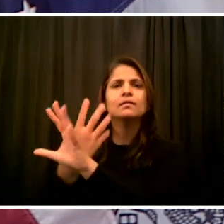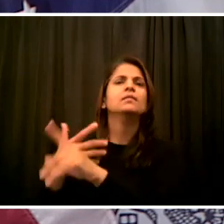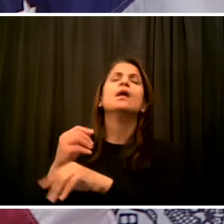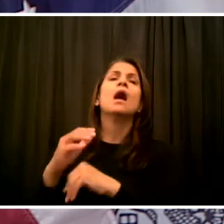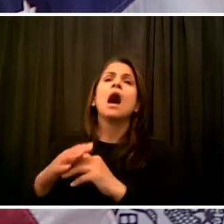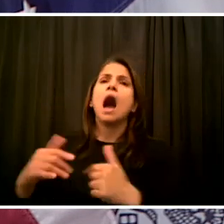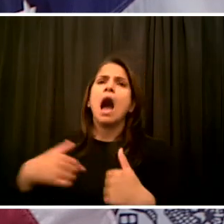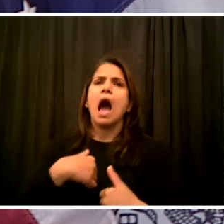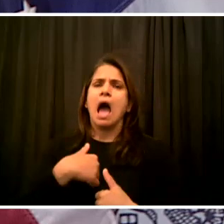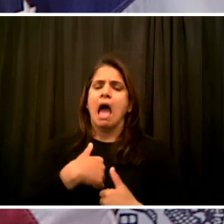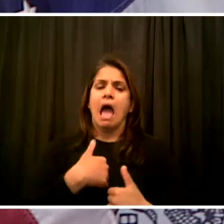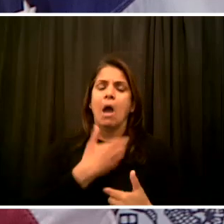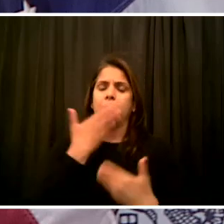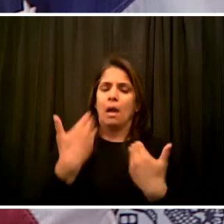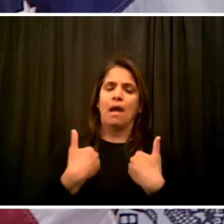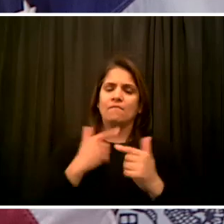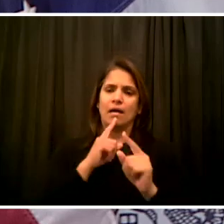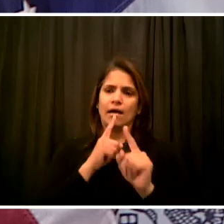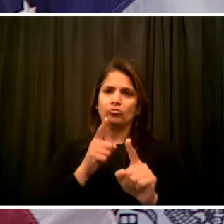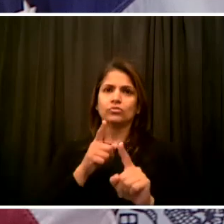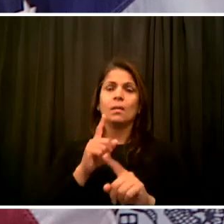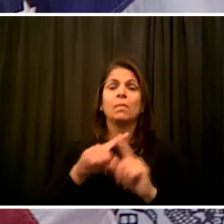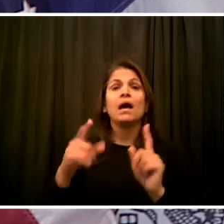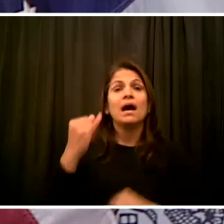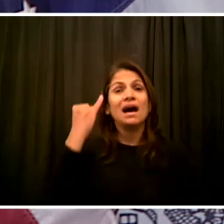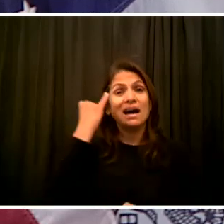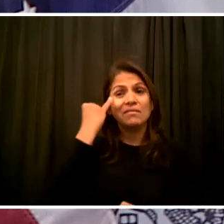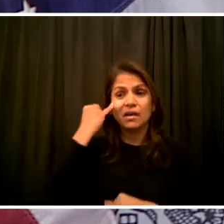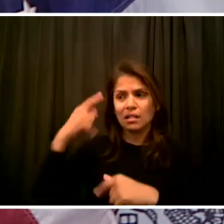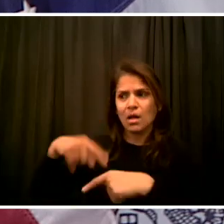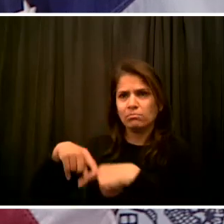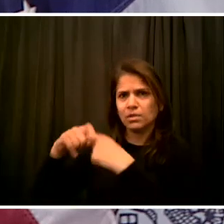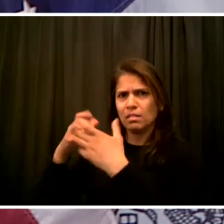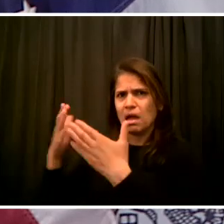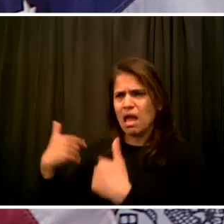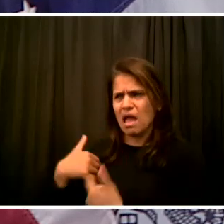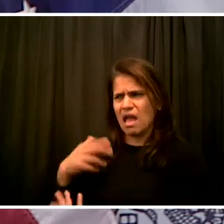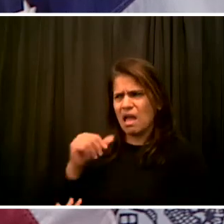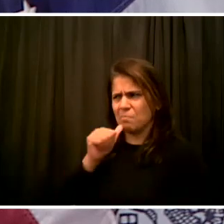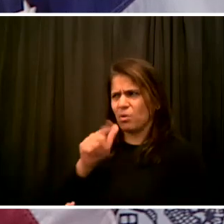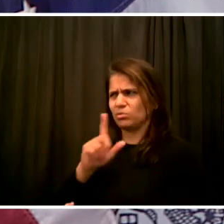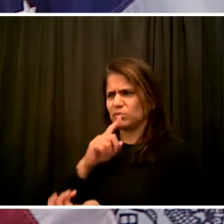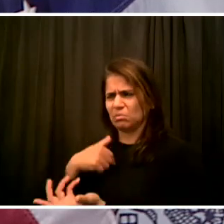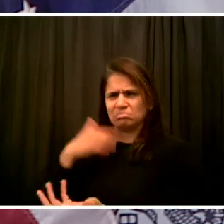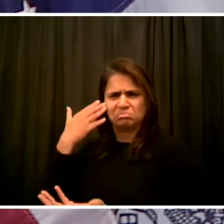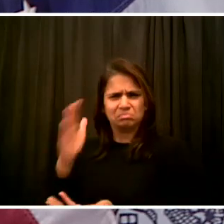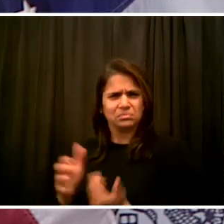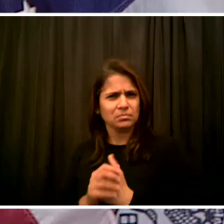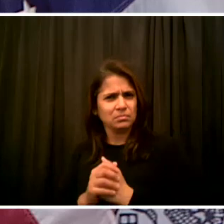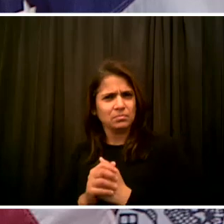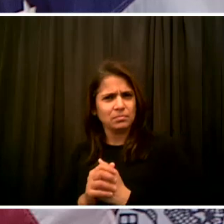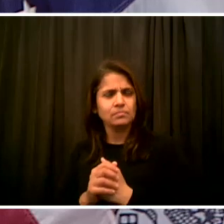YOU A VERY SPECIFIC ANSWER. BUT, CLEARLY, WE WANT TO KEEP PRVIODING KIDS